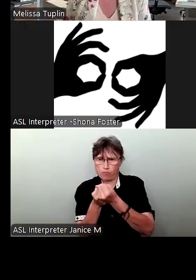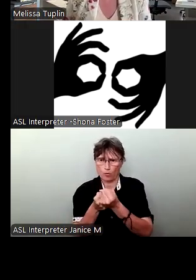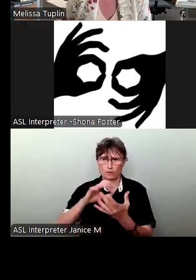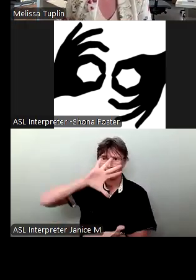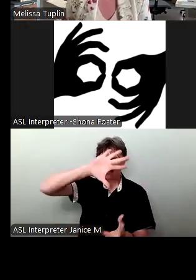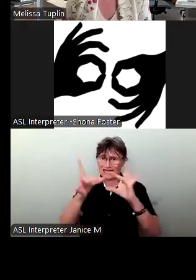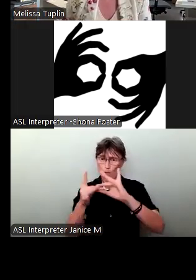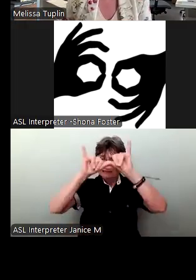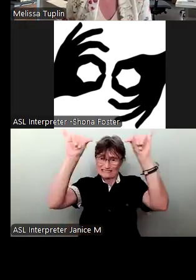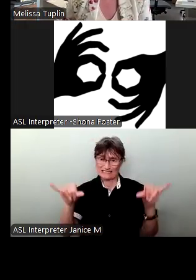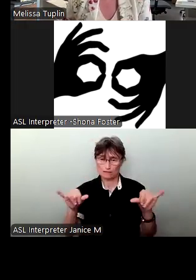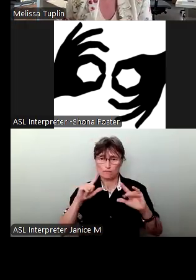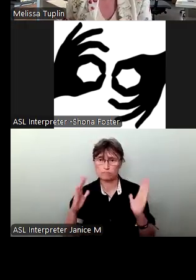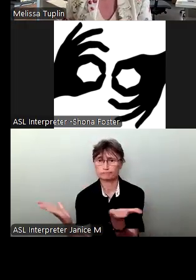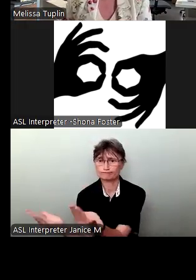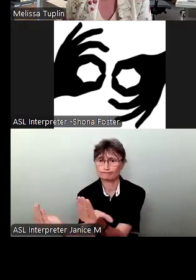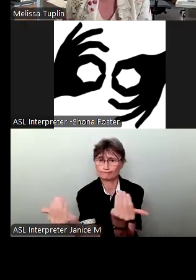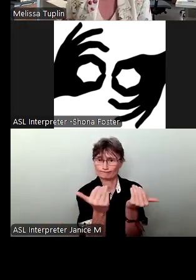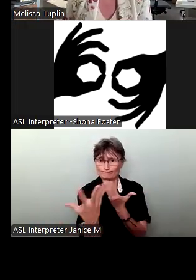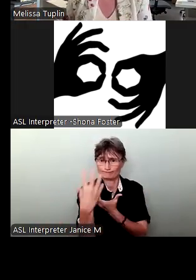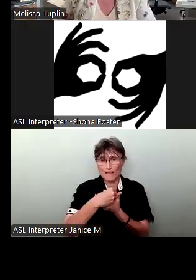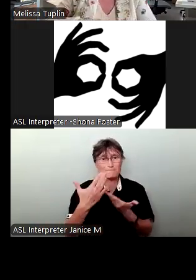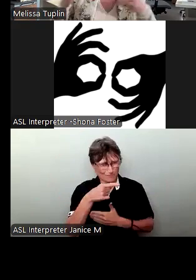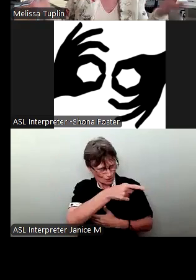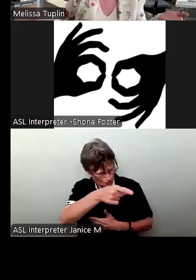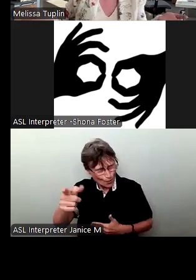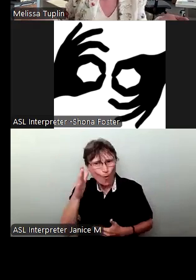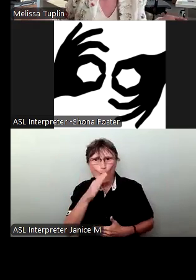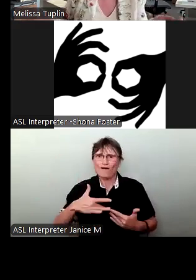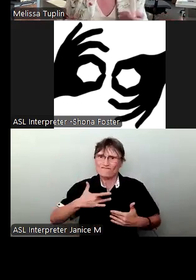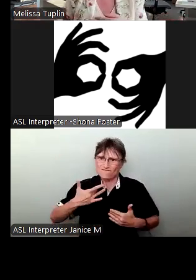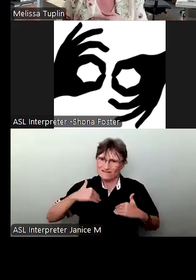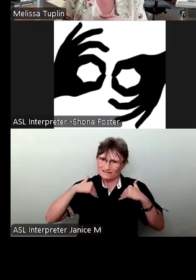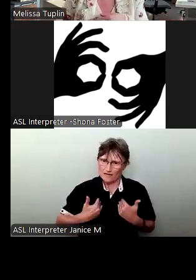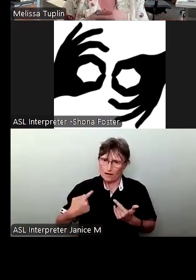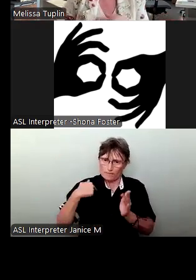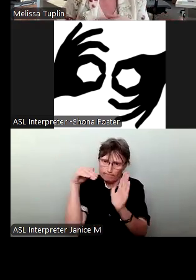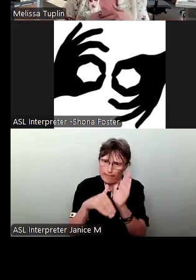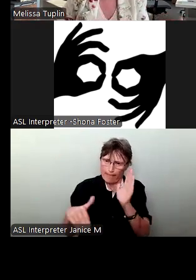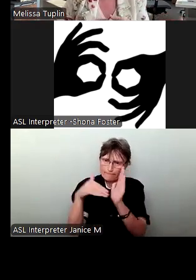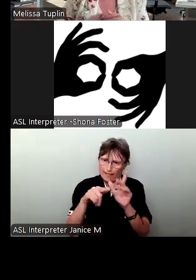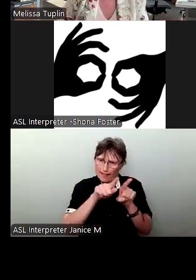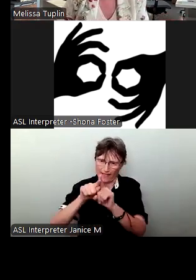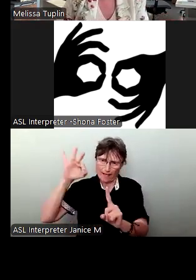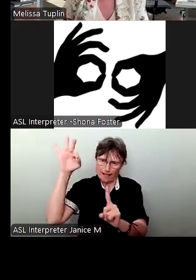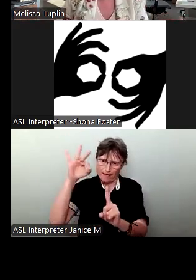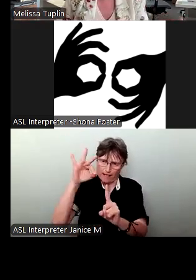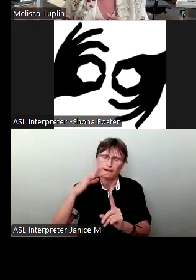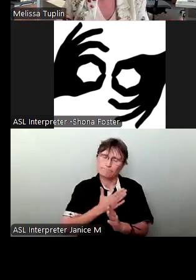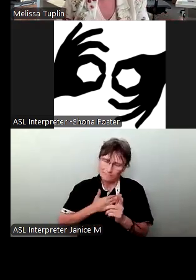And you're going to get so tired of me saying this. Be specific. Please don't tell us that your